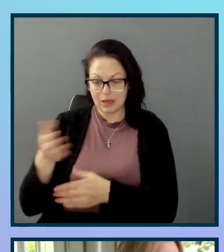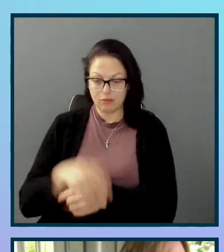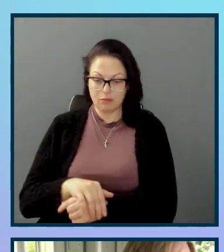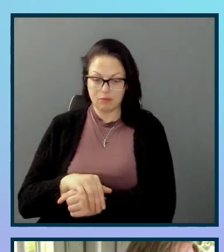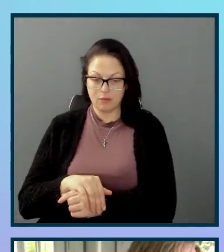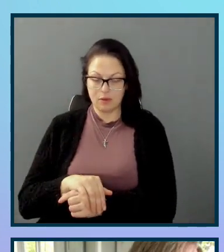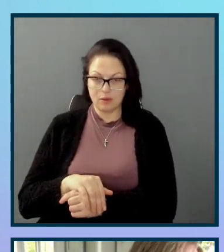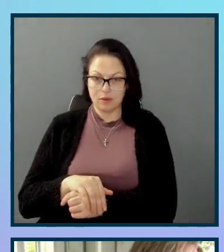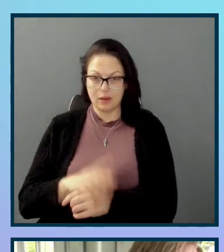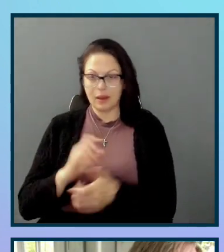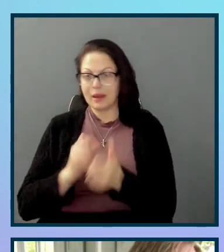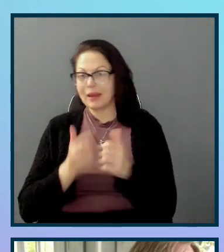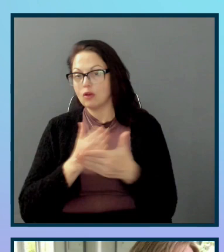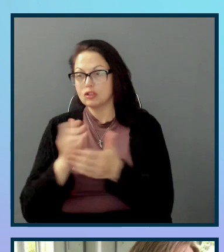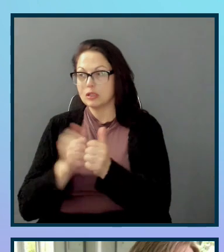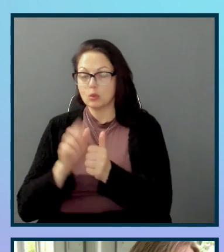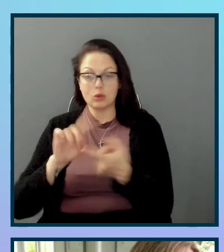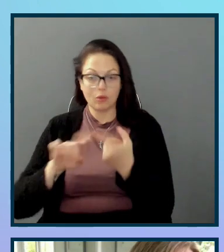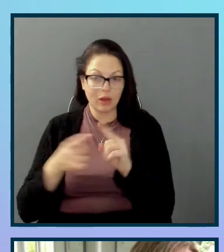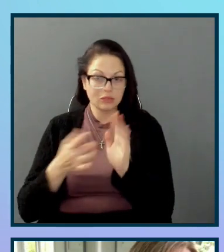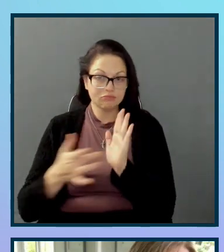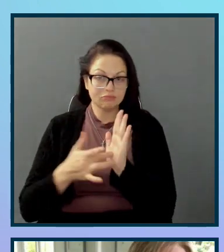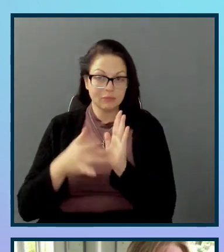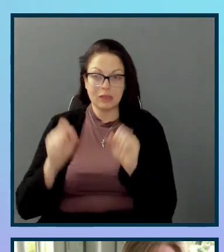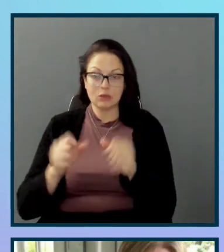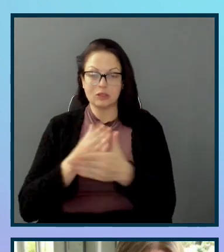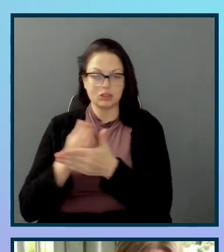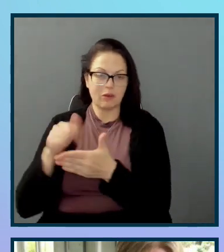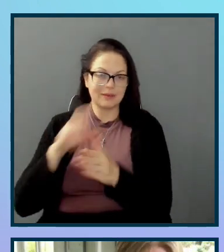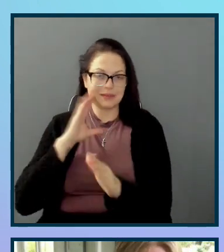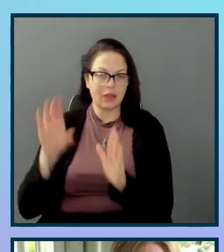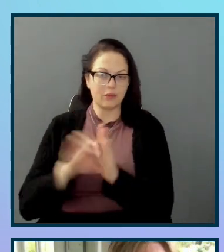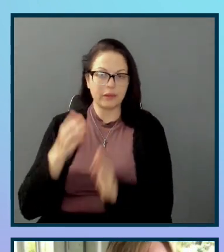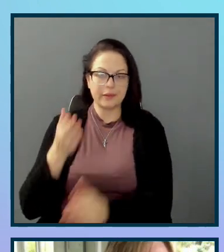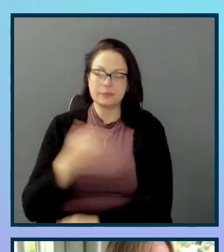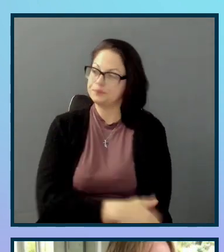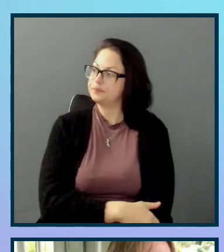and a way to share this with your friends is to click this and you got this Share This Gallery right here, okay?